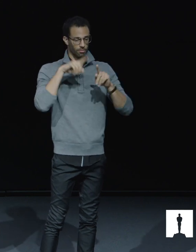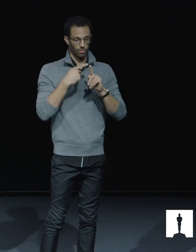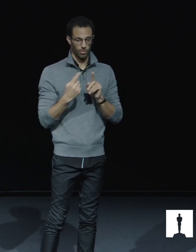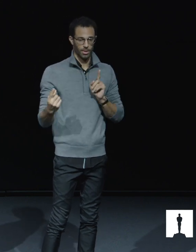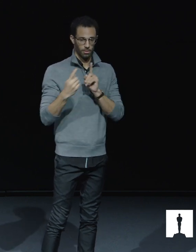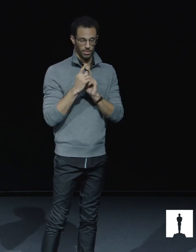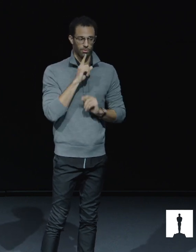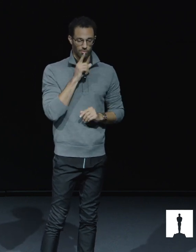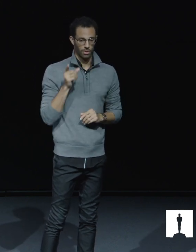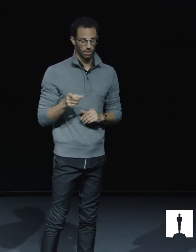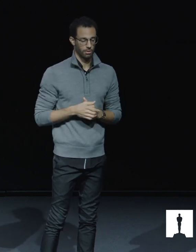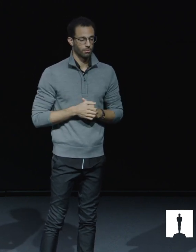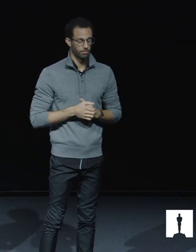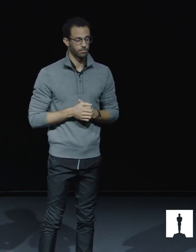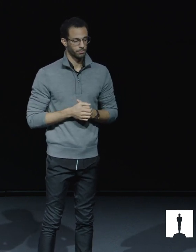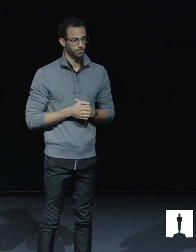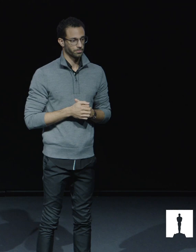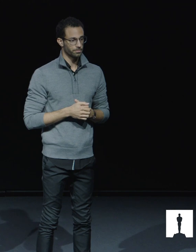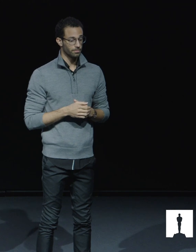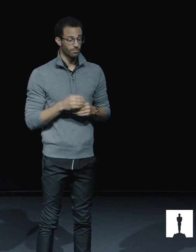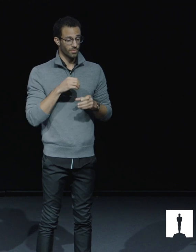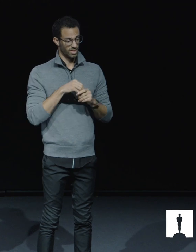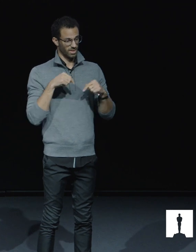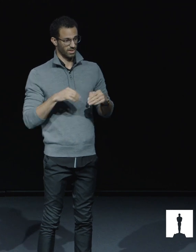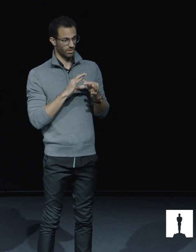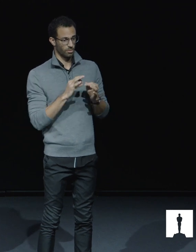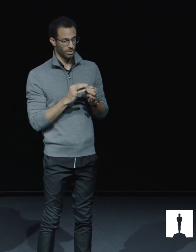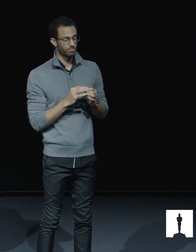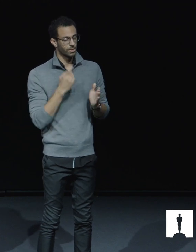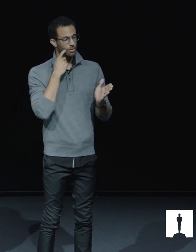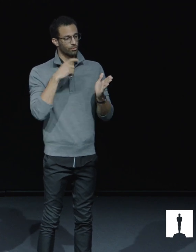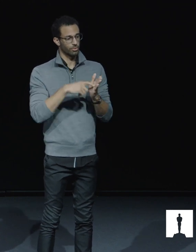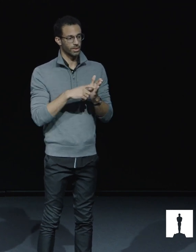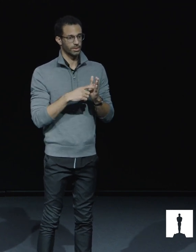this wickedness that he registers that is a manifestly every day ubiquitous one, very